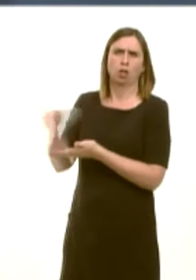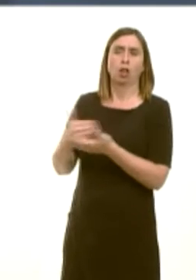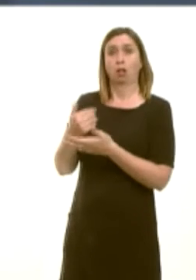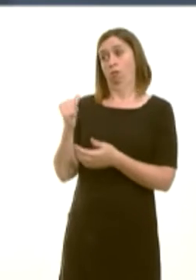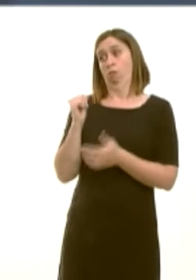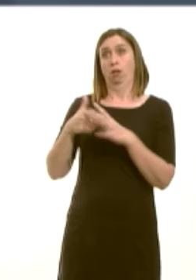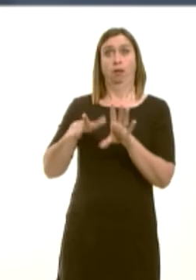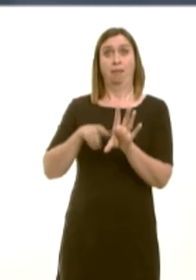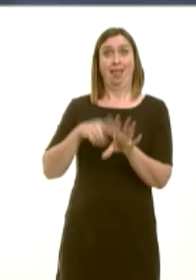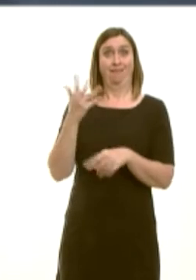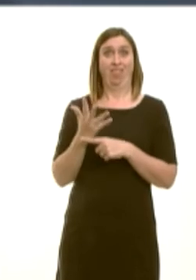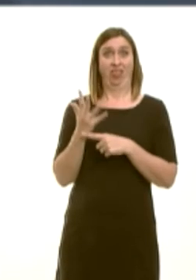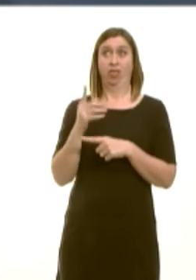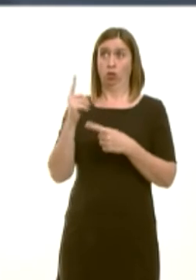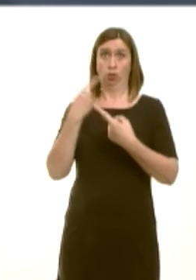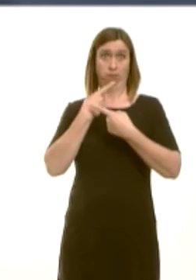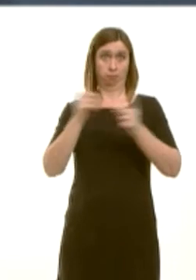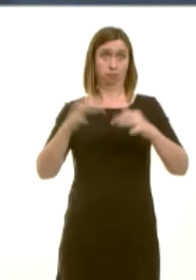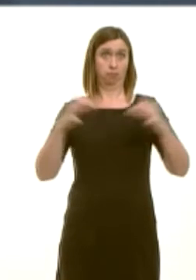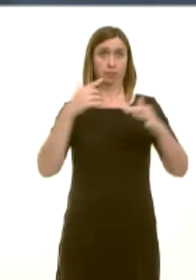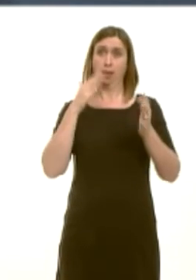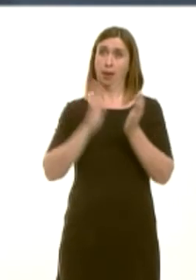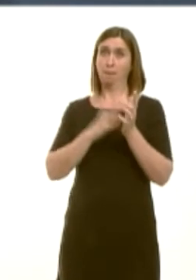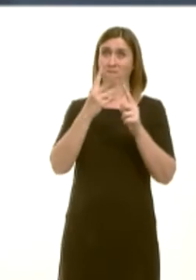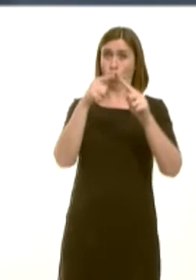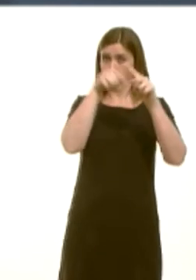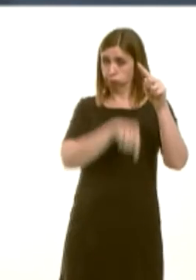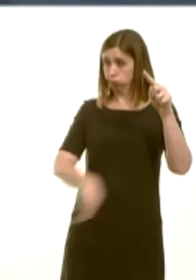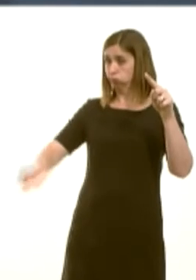said in this Chamber, regarding the M4 relief road, that your officials would be looking